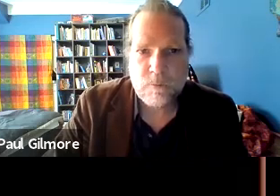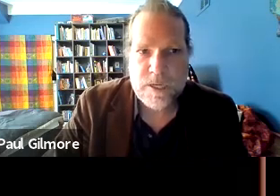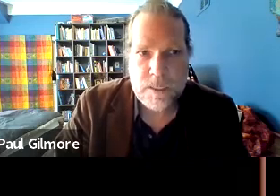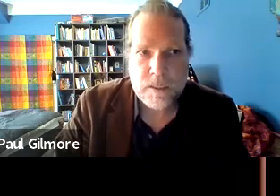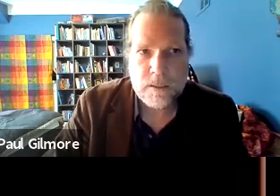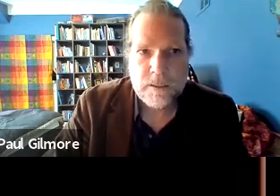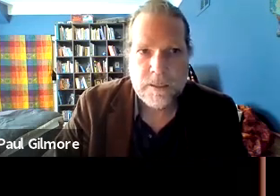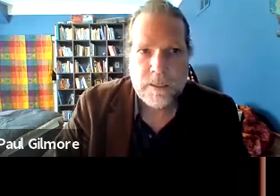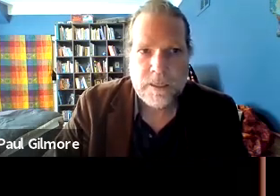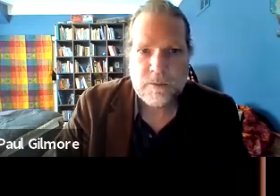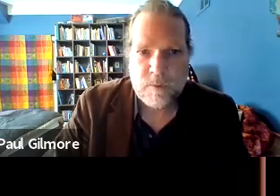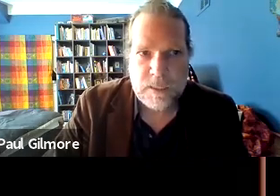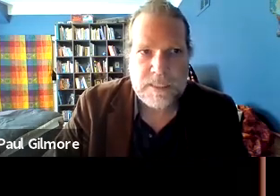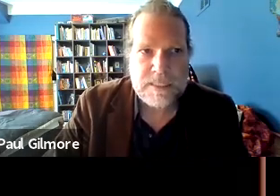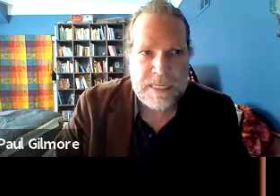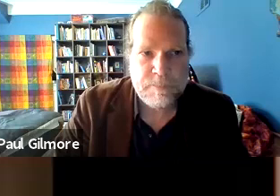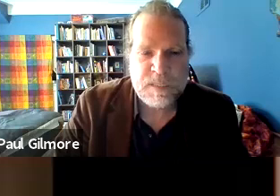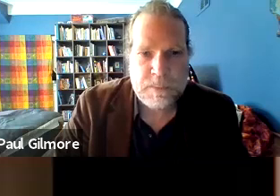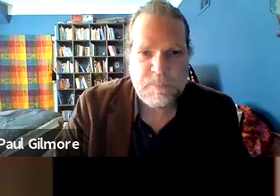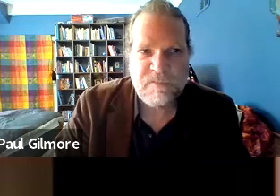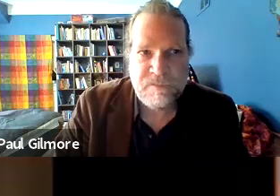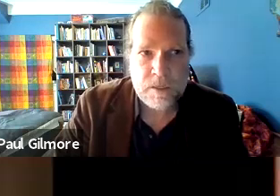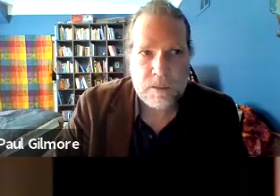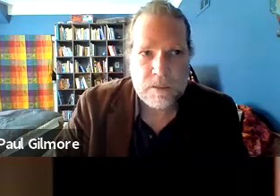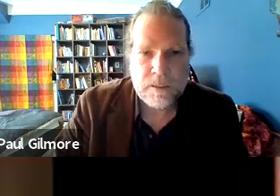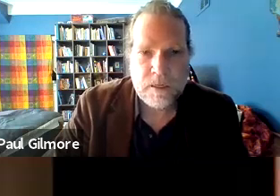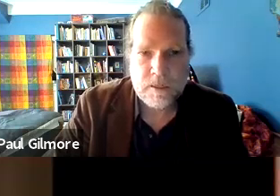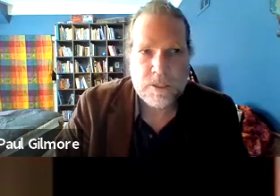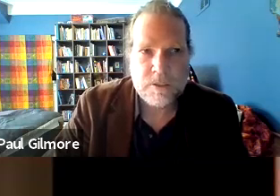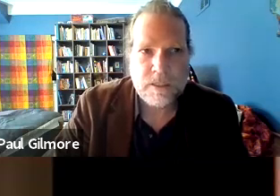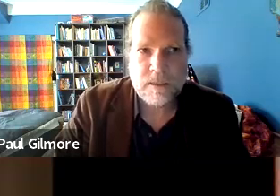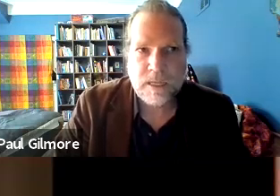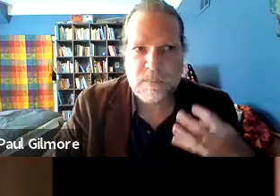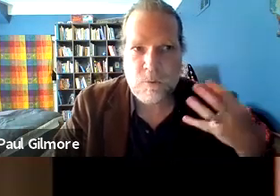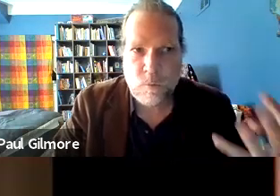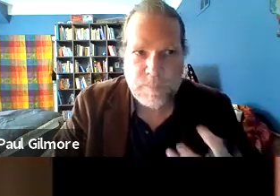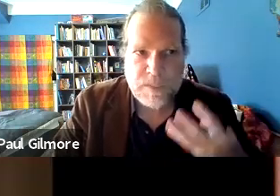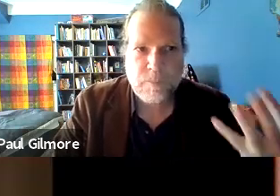that were here. It's a really deep, deep fear in our culture, that that's being whipped up